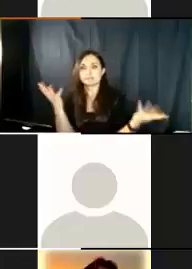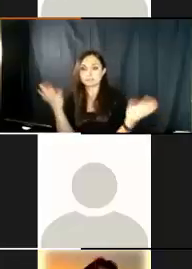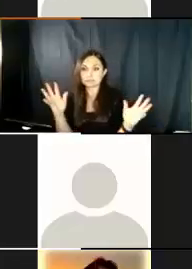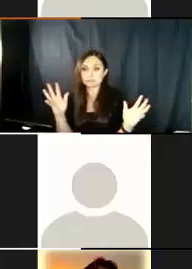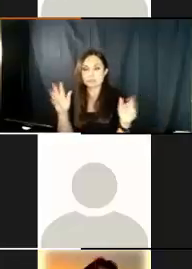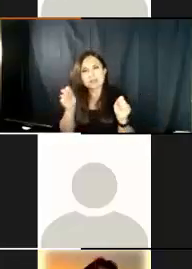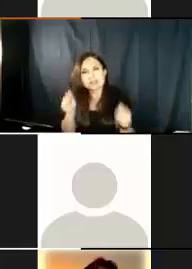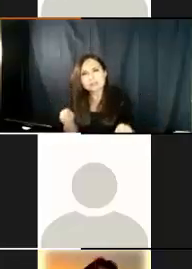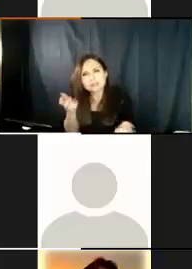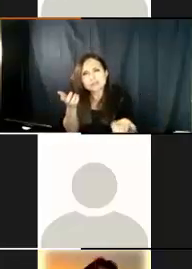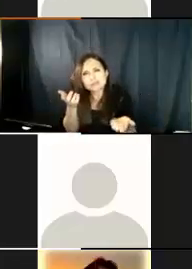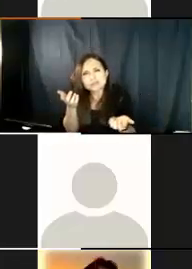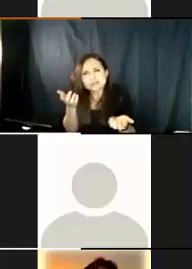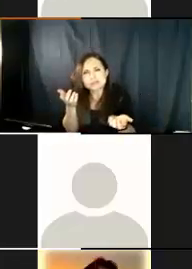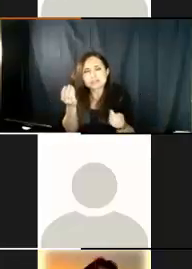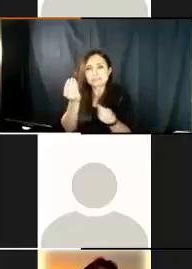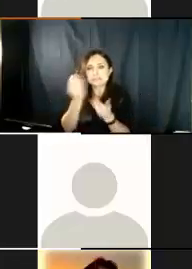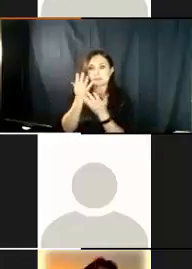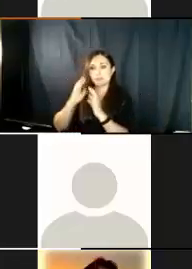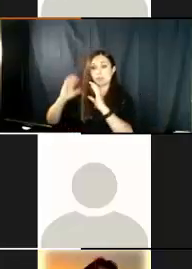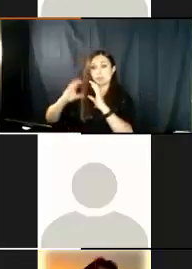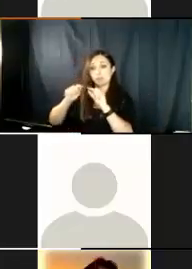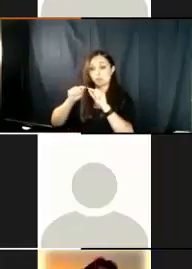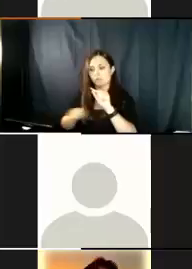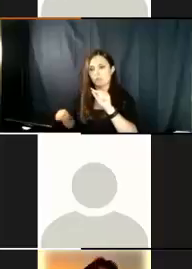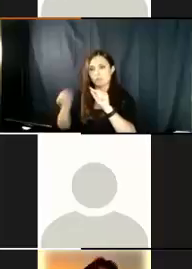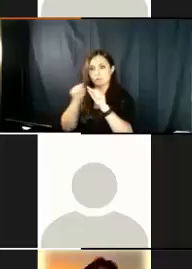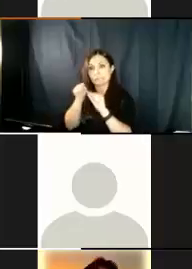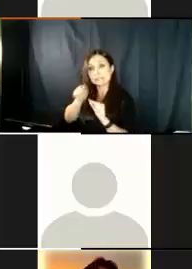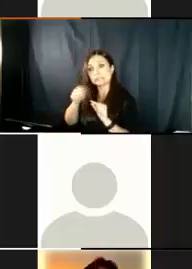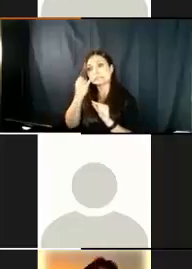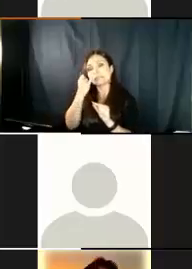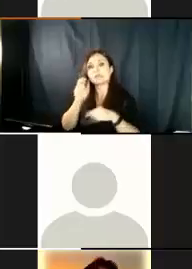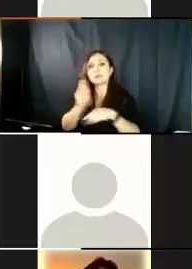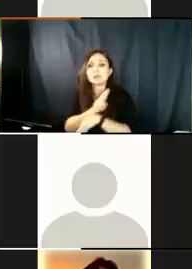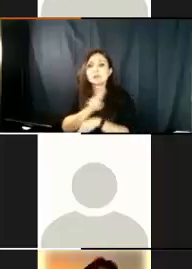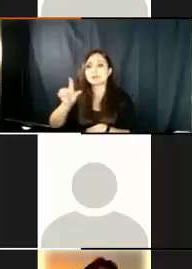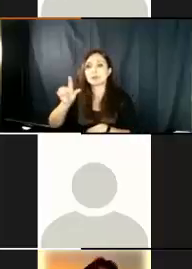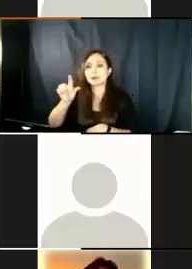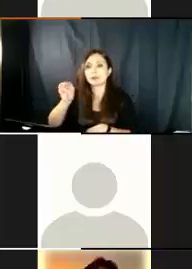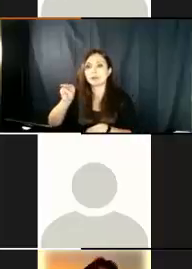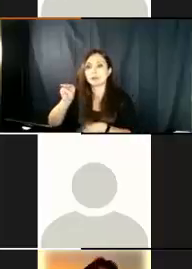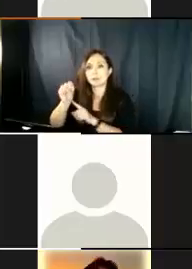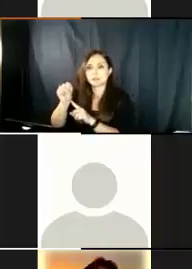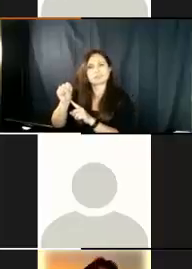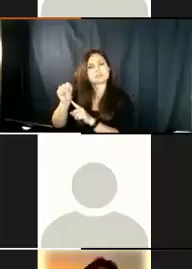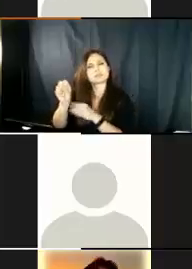And could you tell me in the chat box if you use an LMS, what LMS are you using currently?...